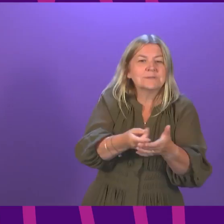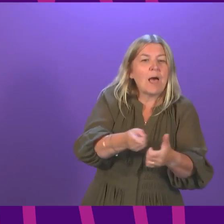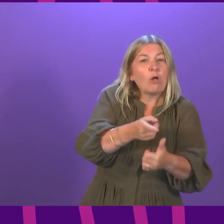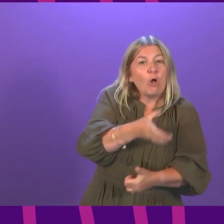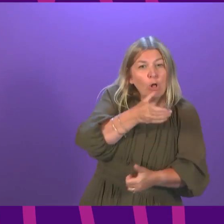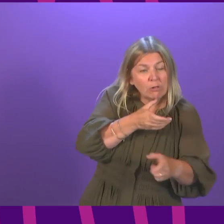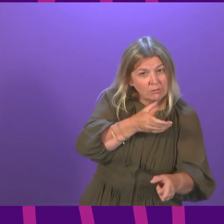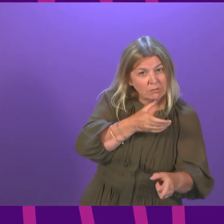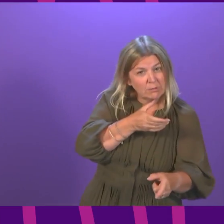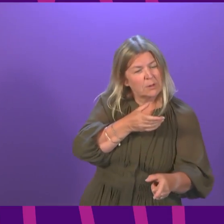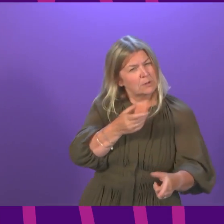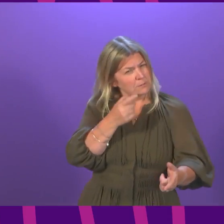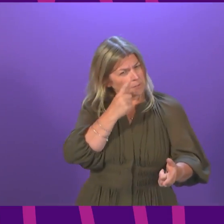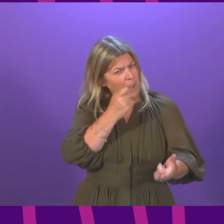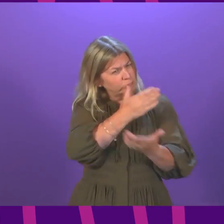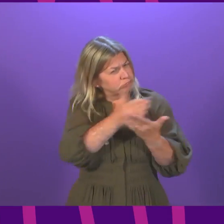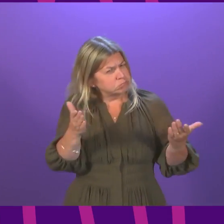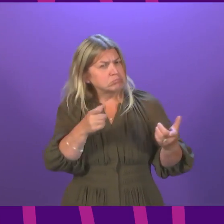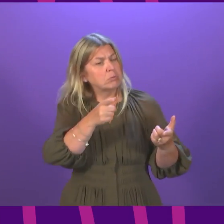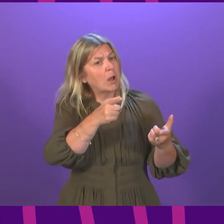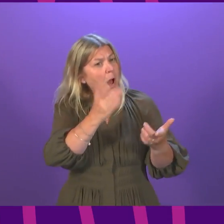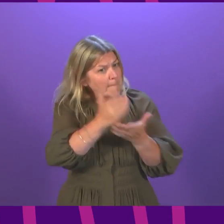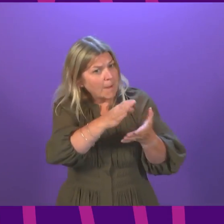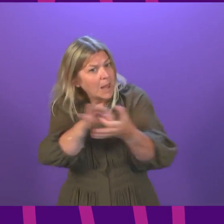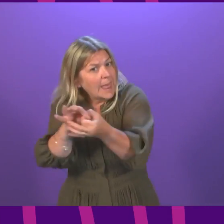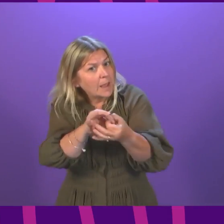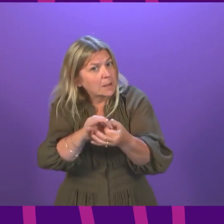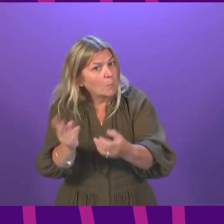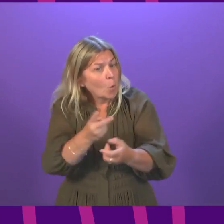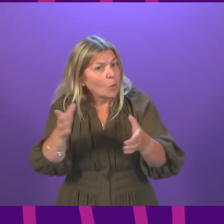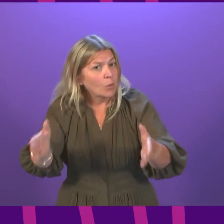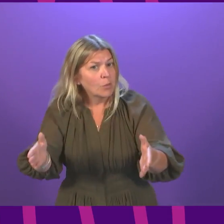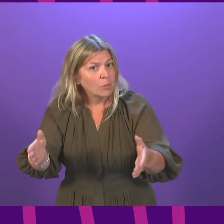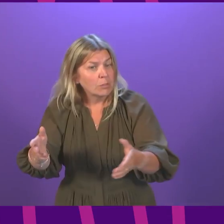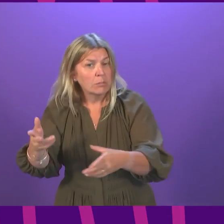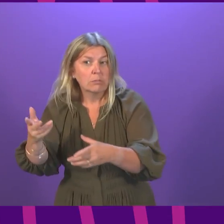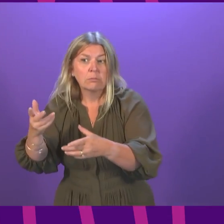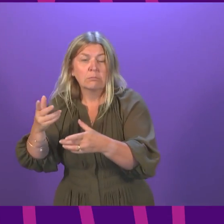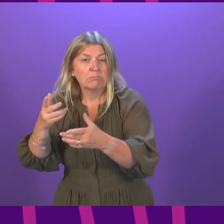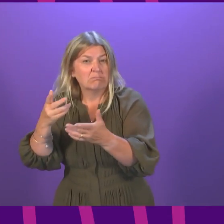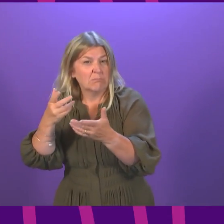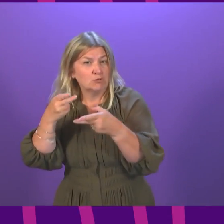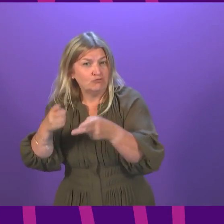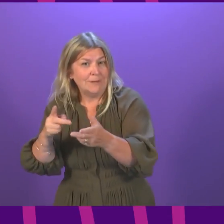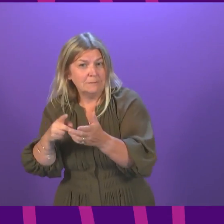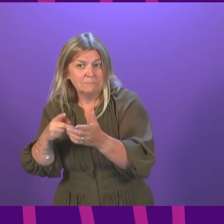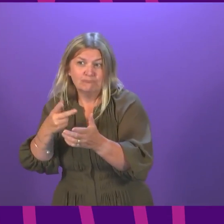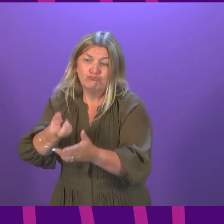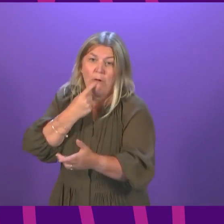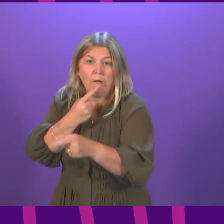is a clear link?